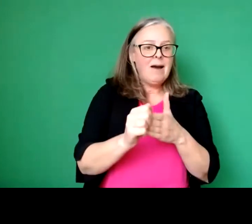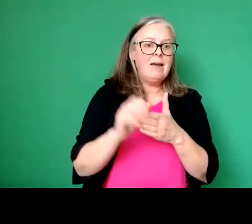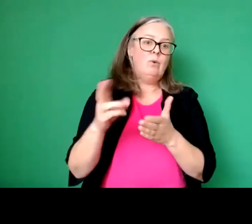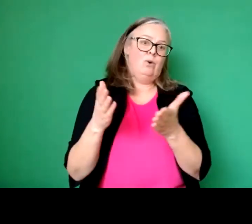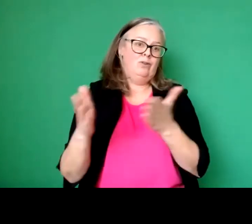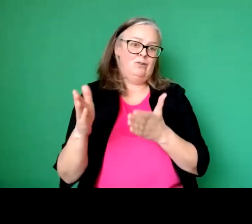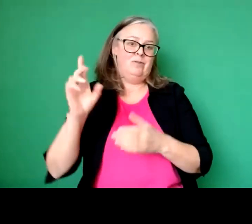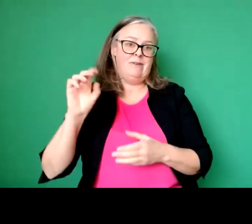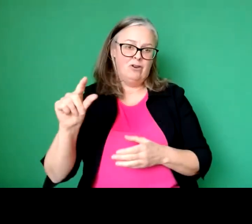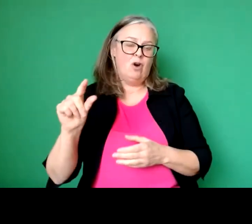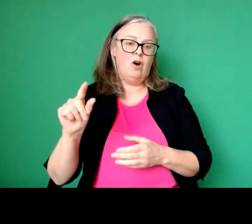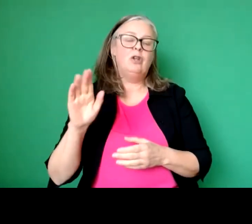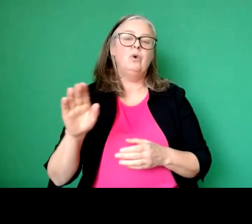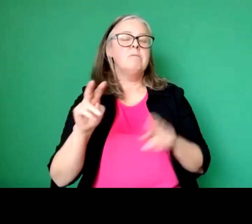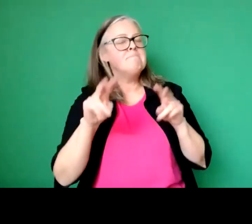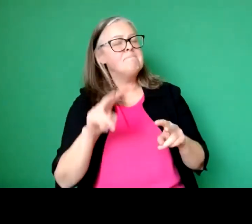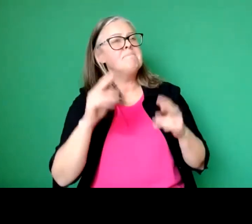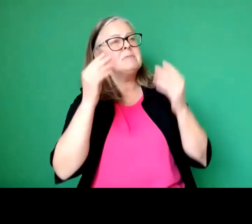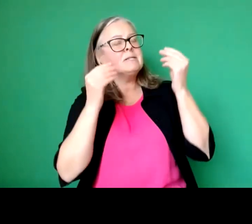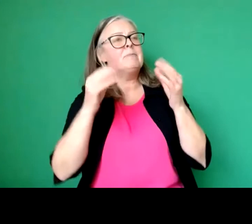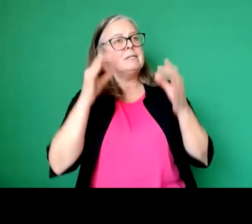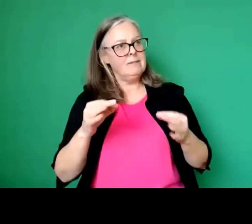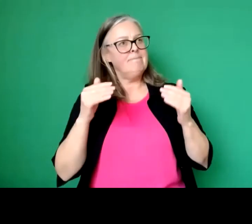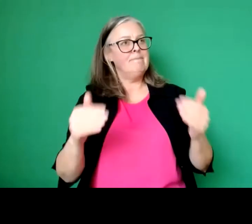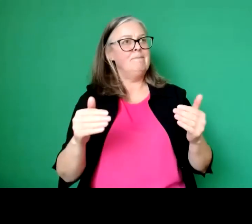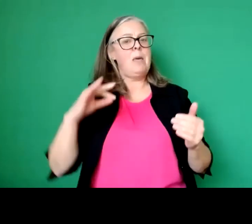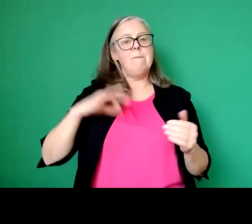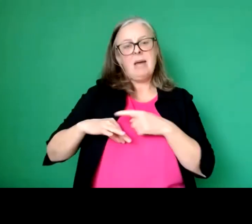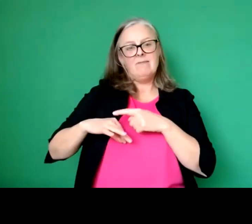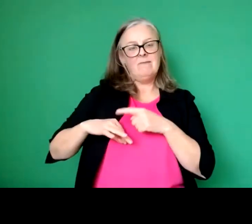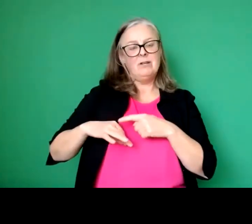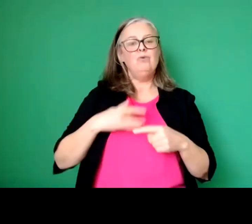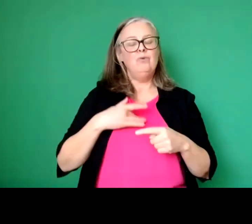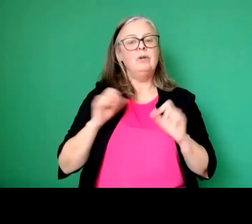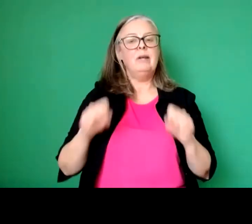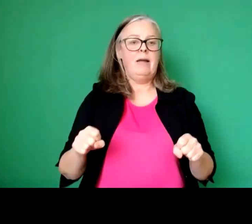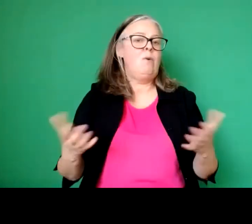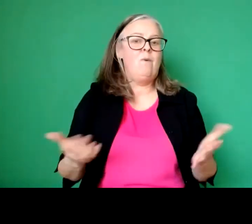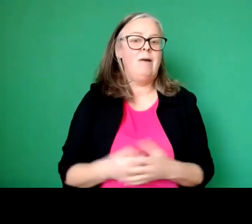you see that it would make in your life and if i may i'll i'll start with you vivi and sorry i'm